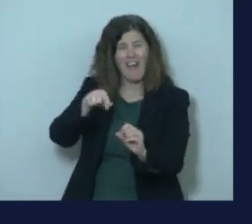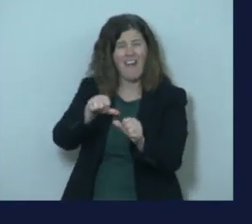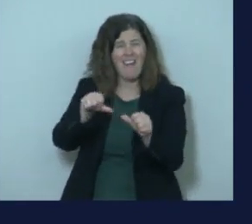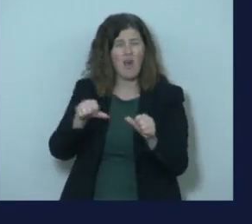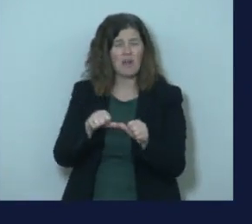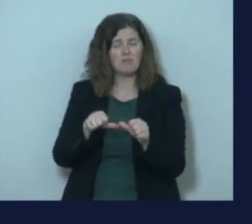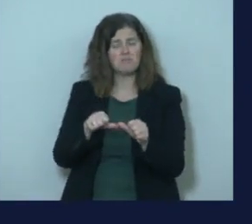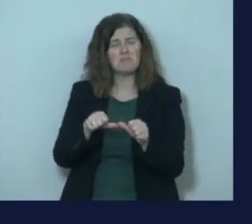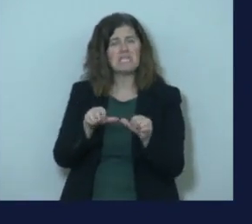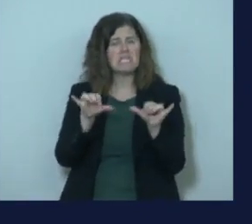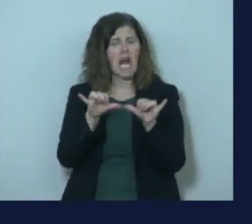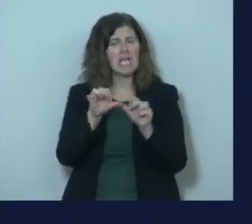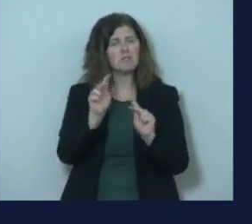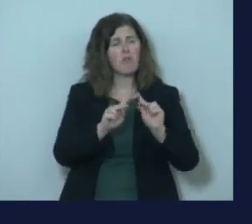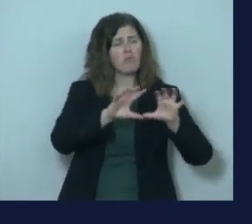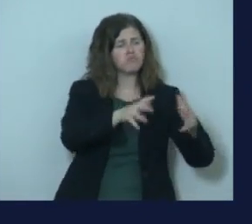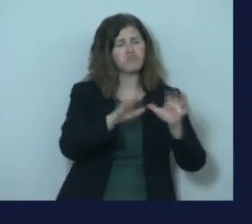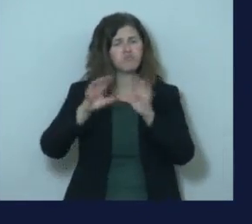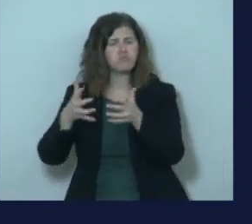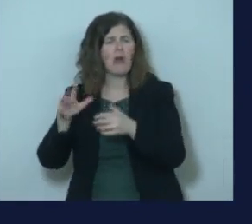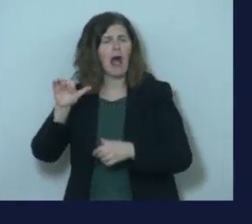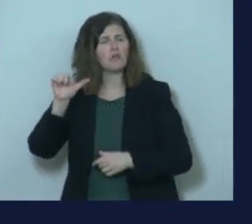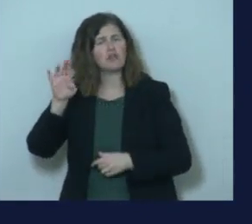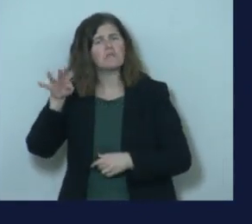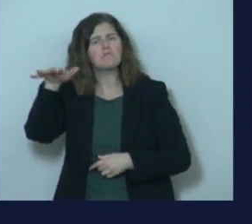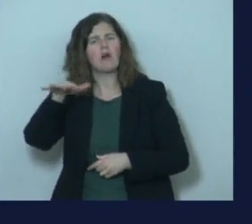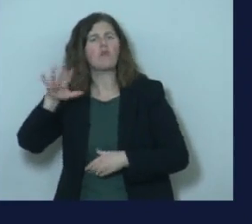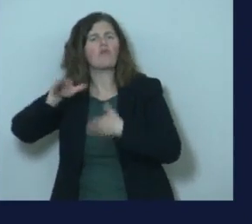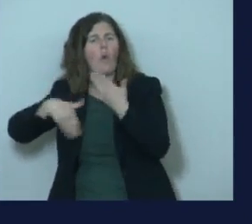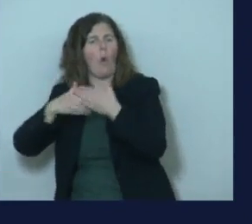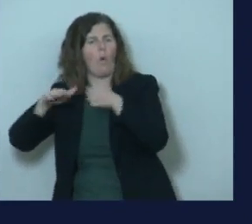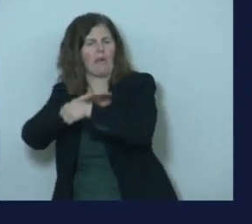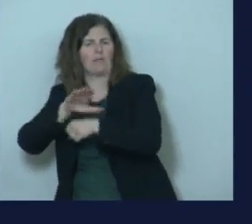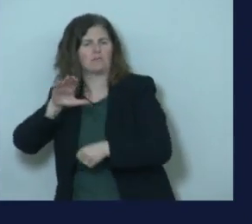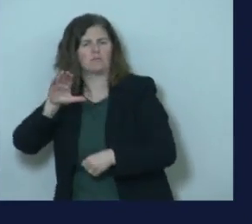I HAVE THE OPPORTUNITY TO WORK WITH GOVERNOR ABBOTT.